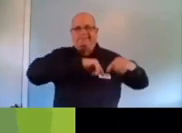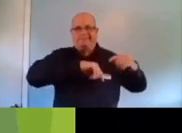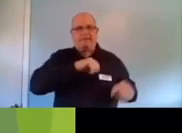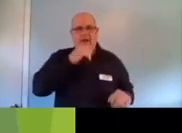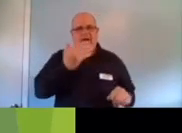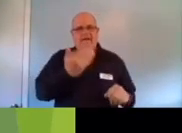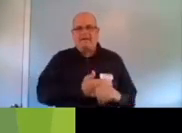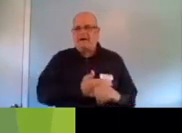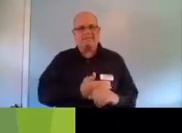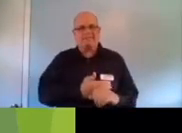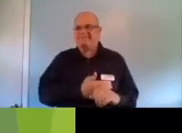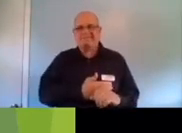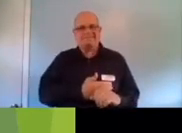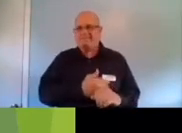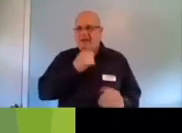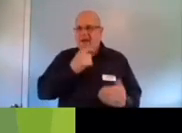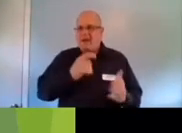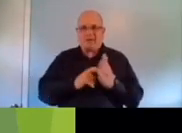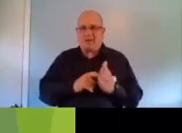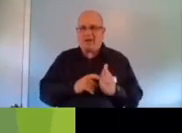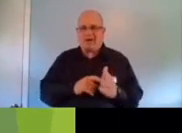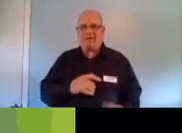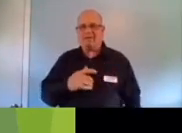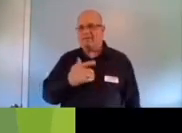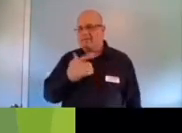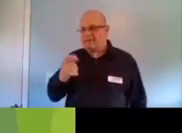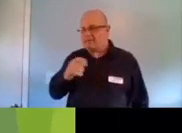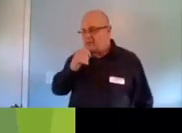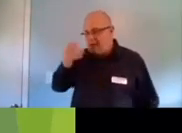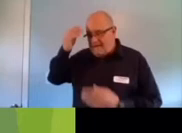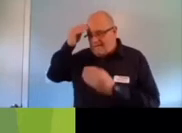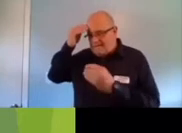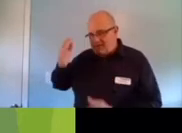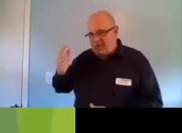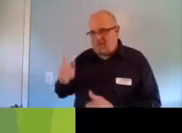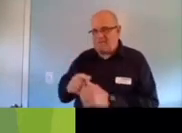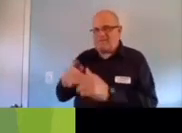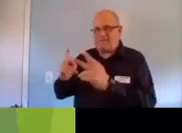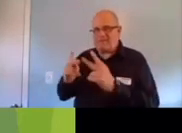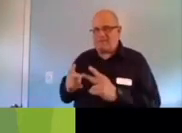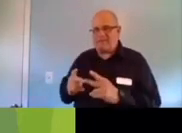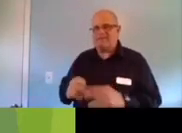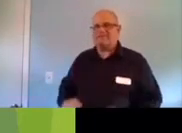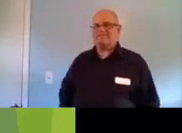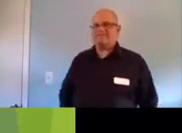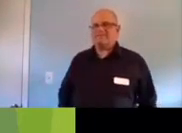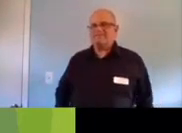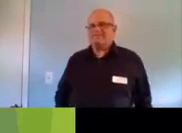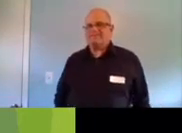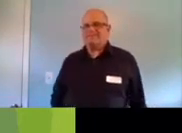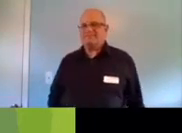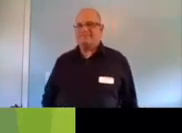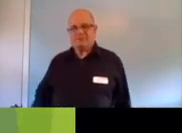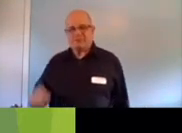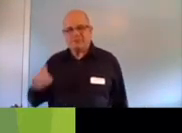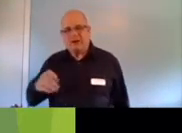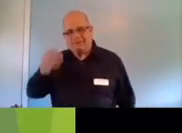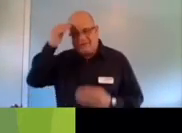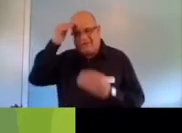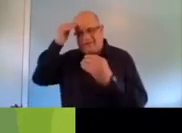you because you didn't make them aware timely about the possible effects of your disabilities